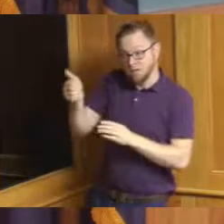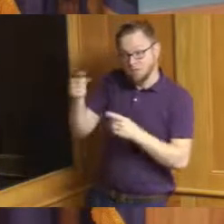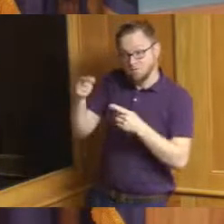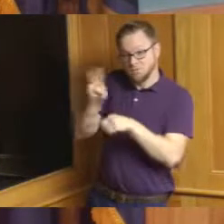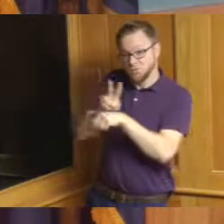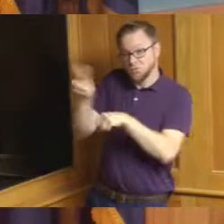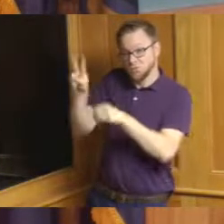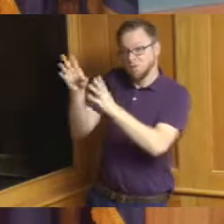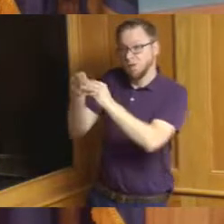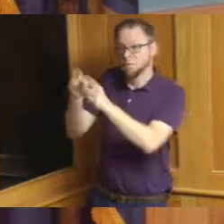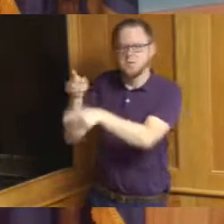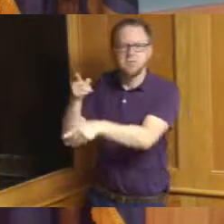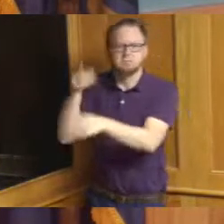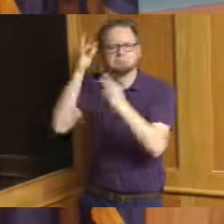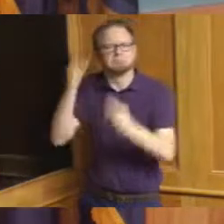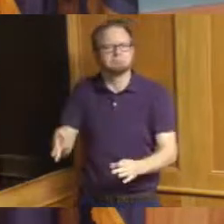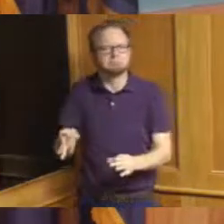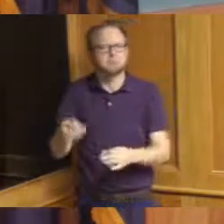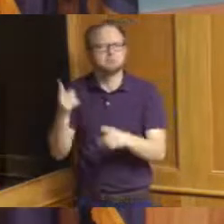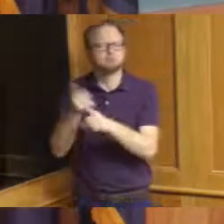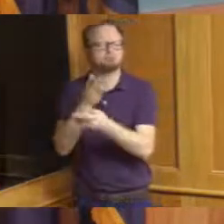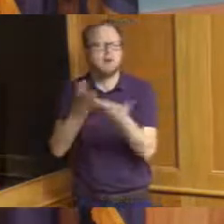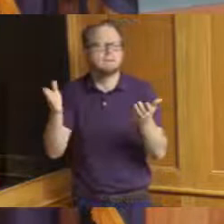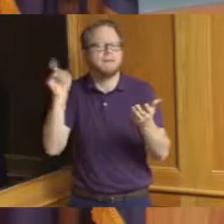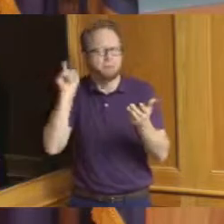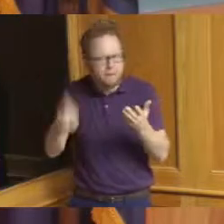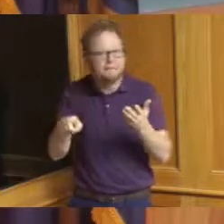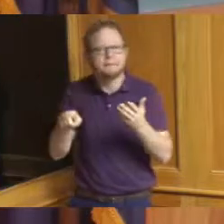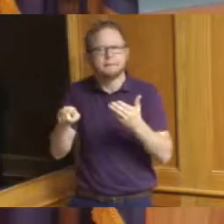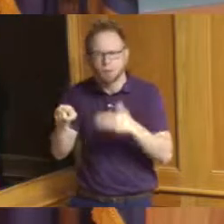it's the right thing to do and we need to go mobile not only did we help people in Hamilton